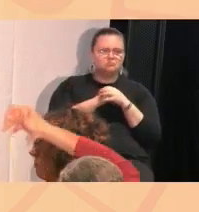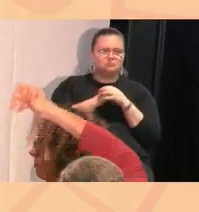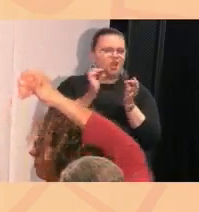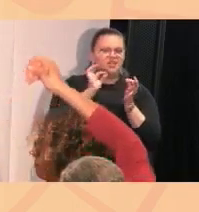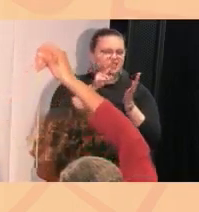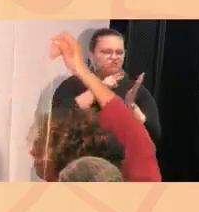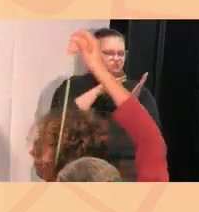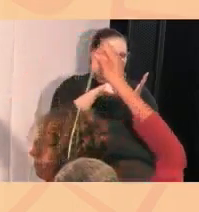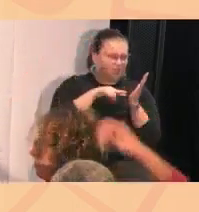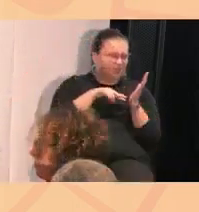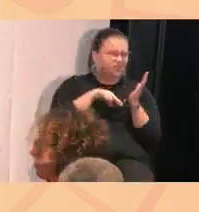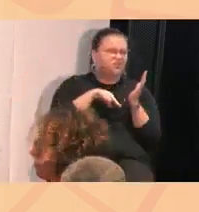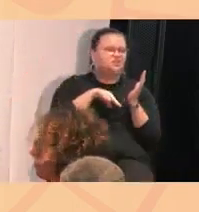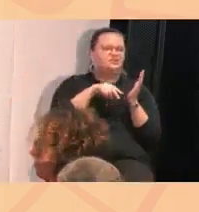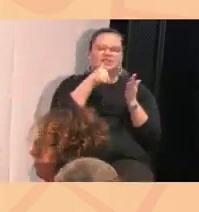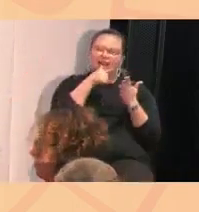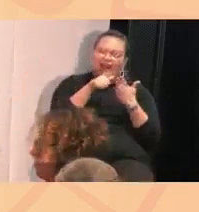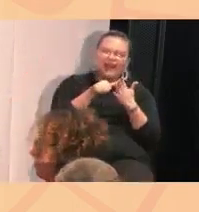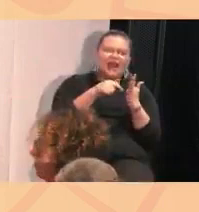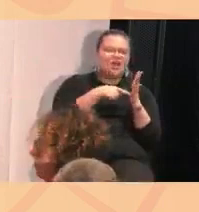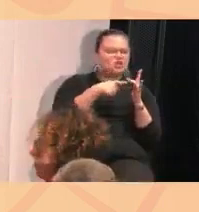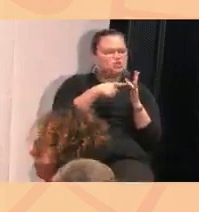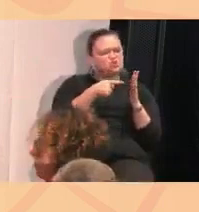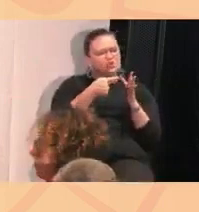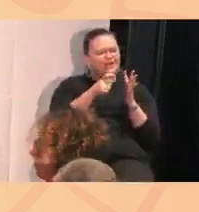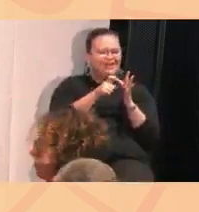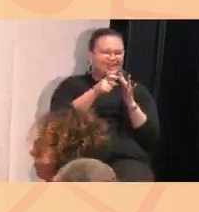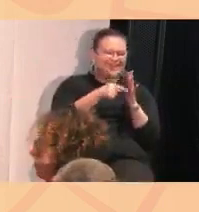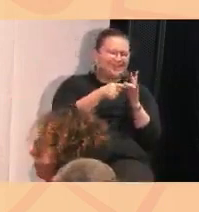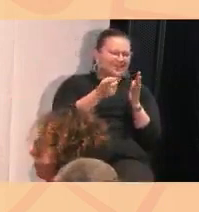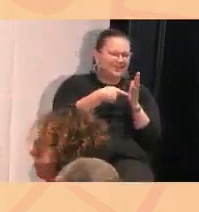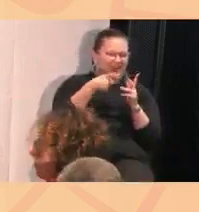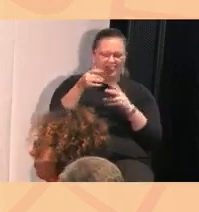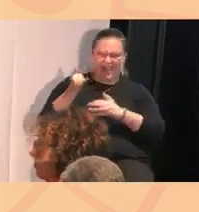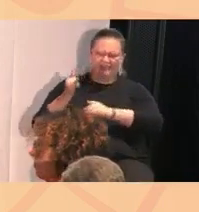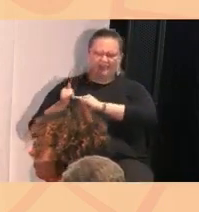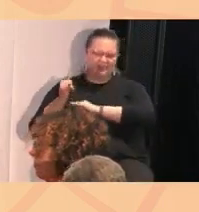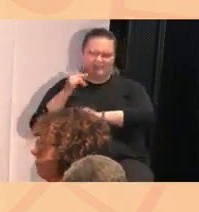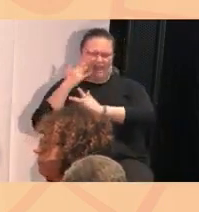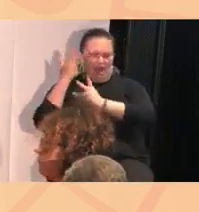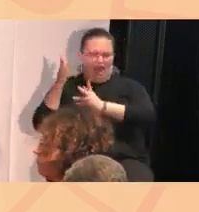And it was, I think, viewed mostly positively.